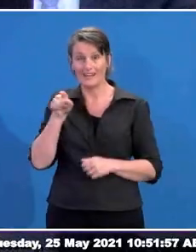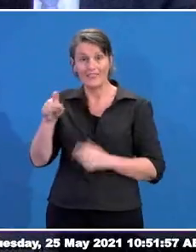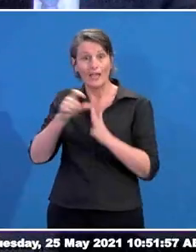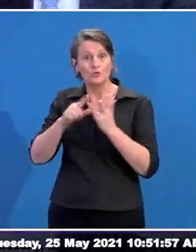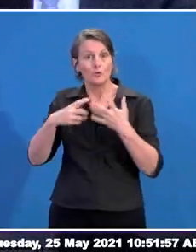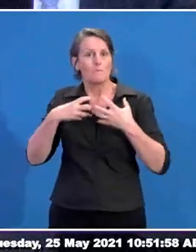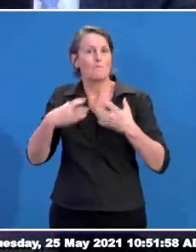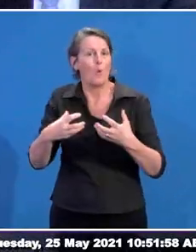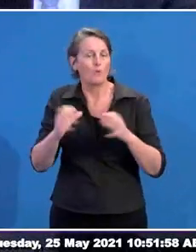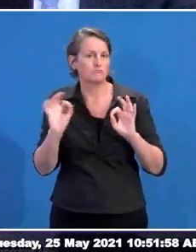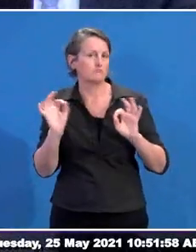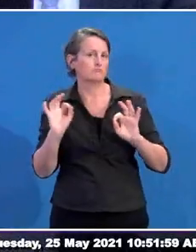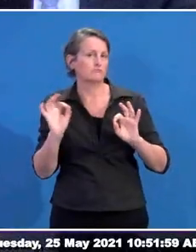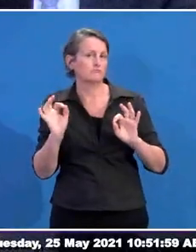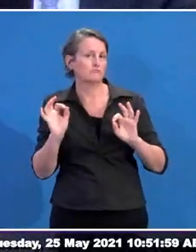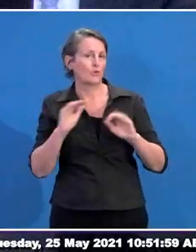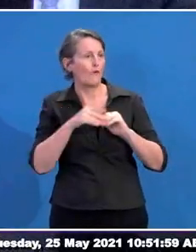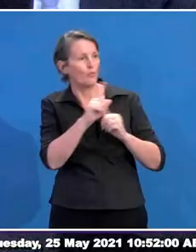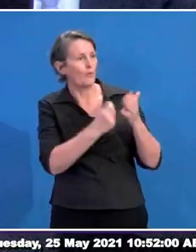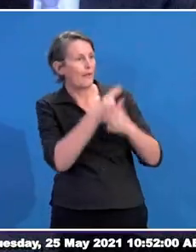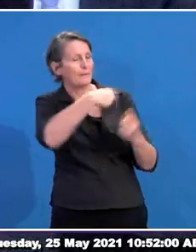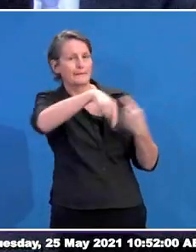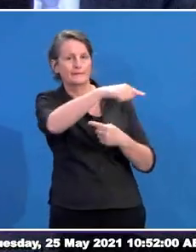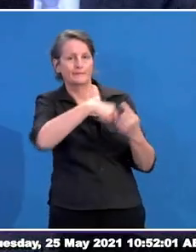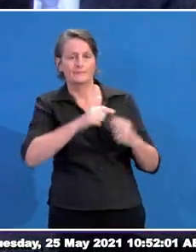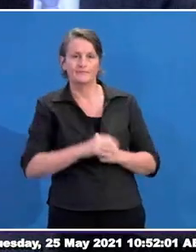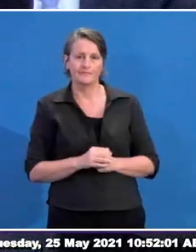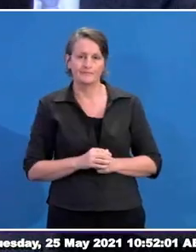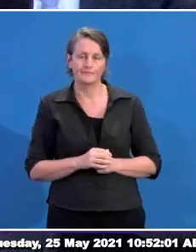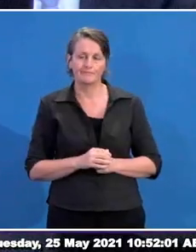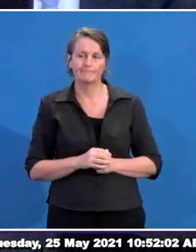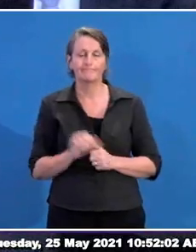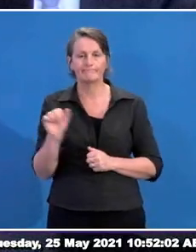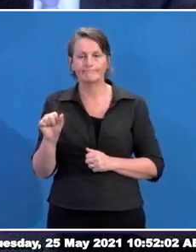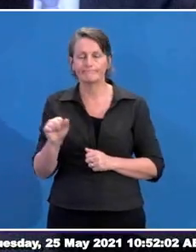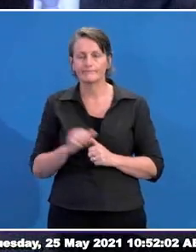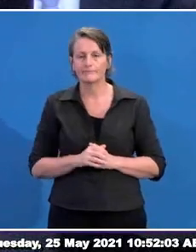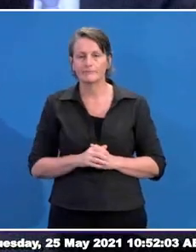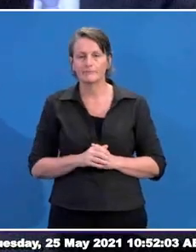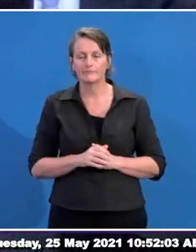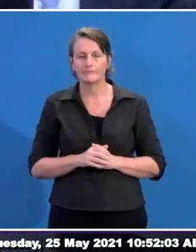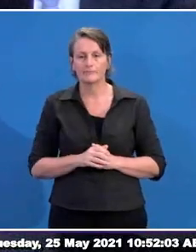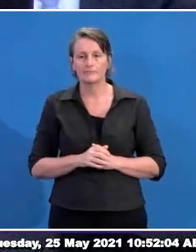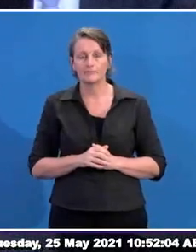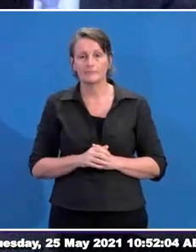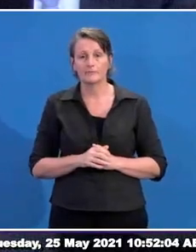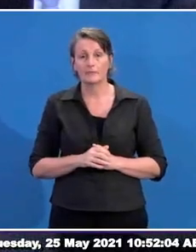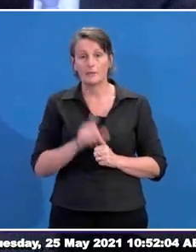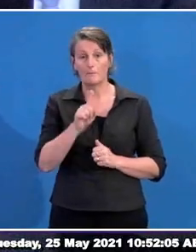in response to what happened? ELIZA: No. But you have read Ms Cuddihy's statement that she's prepared for these proceedings?